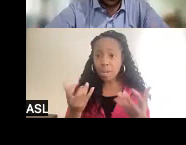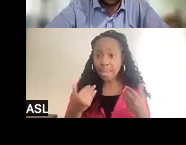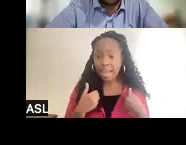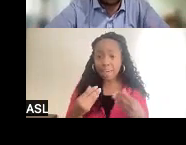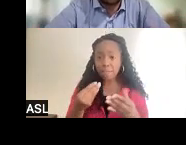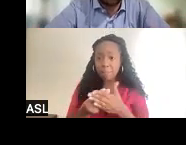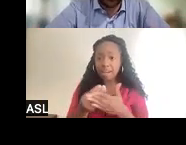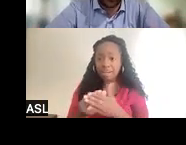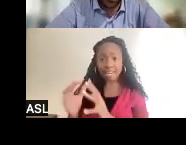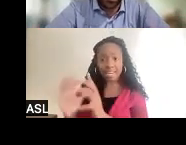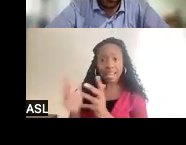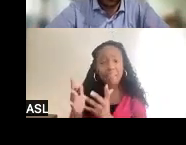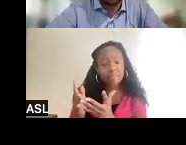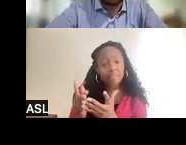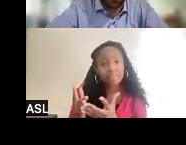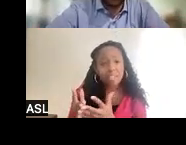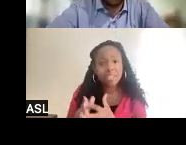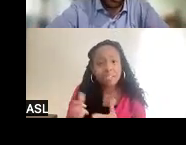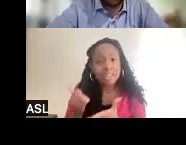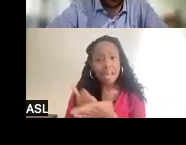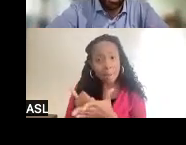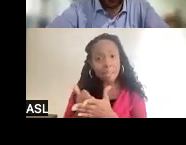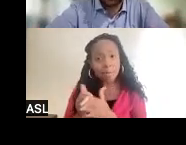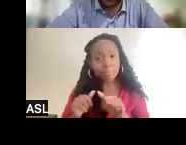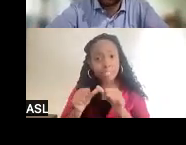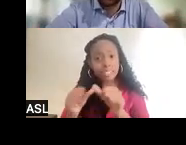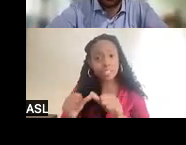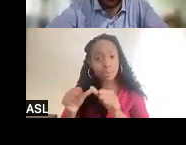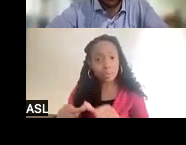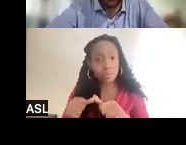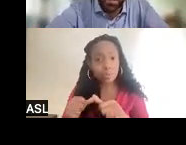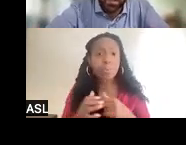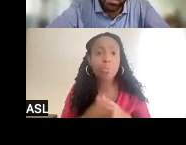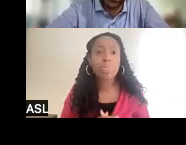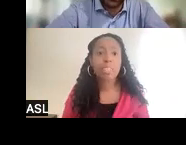in that trust and what the need is private care in your home is definitely more expensive and that's